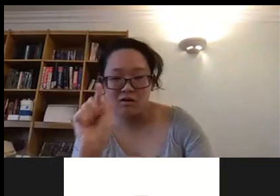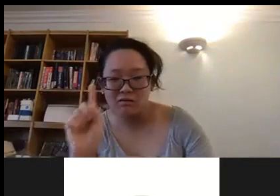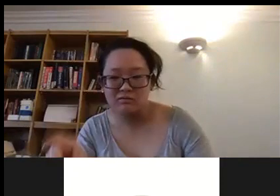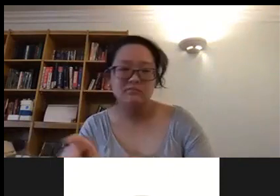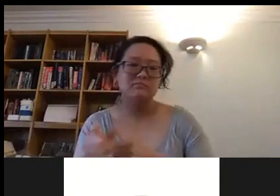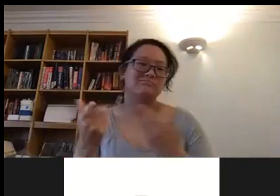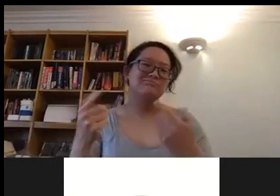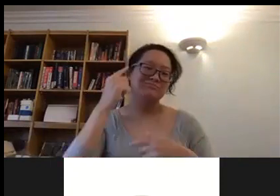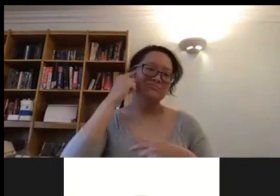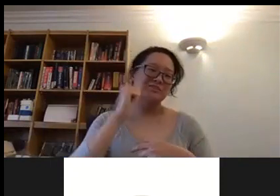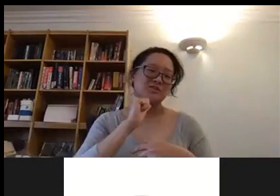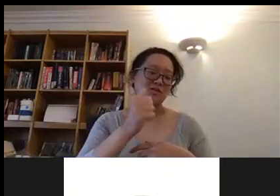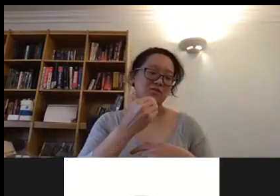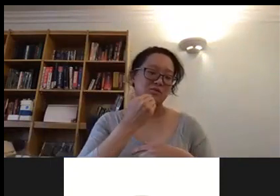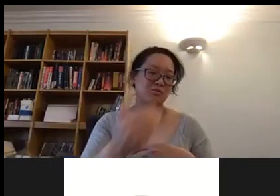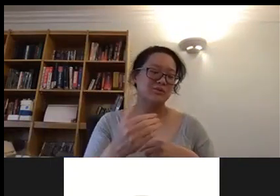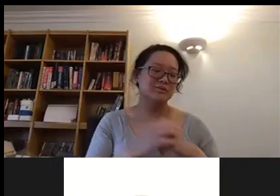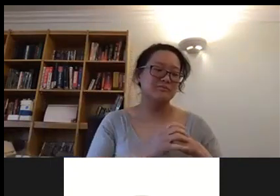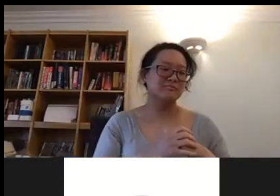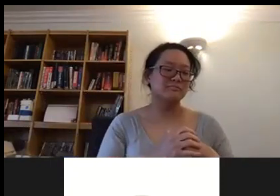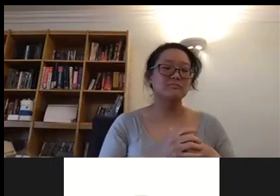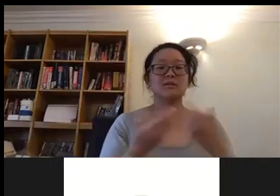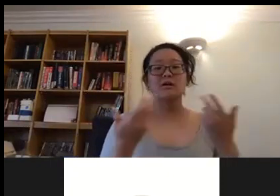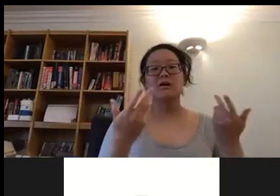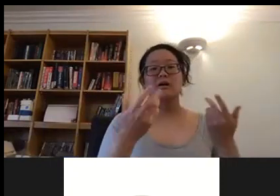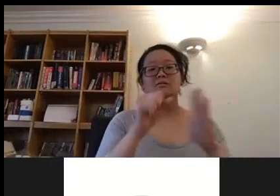for it, and it's very small. So it's not really Deaf-friendly.